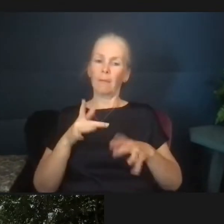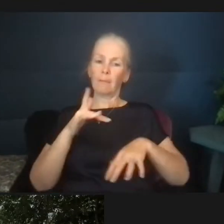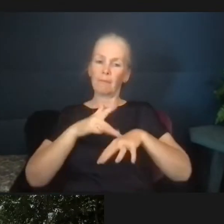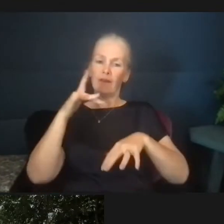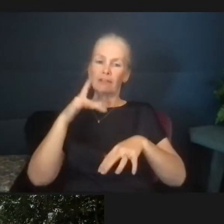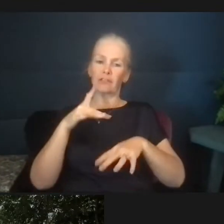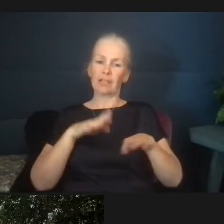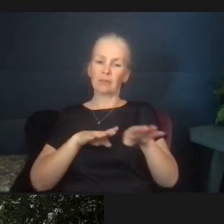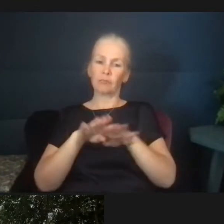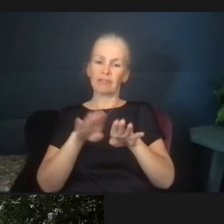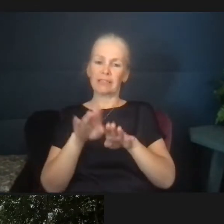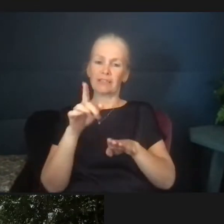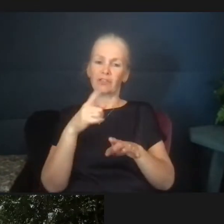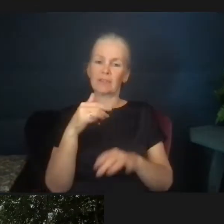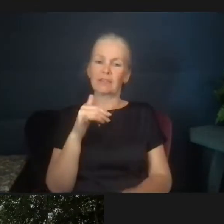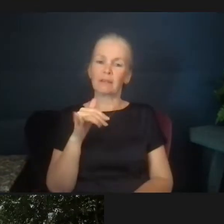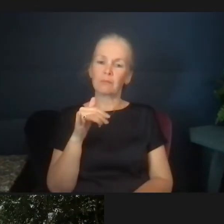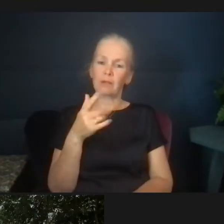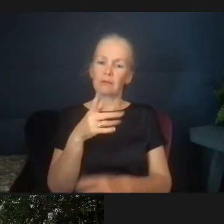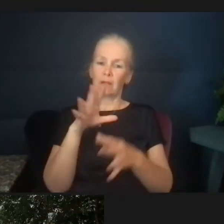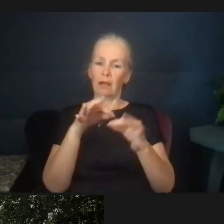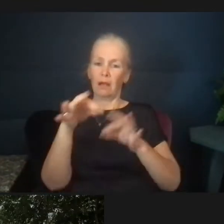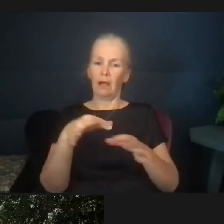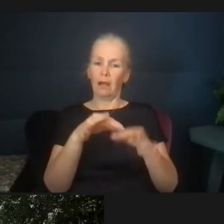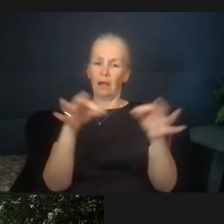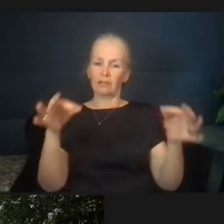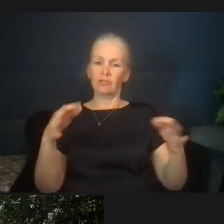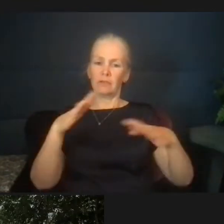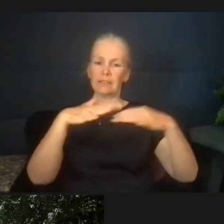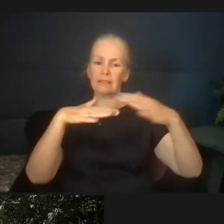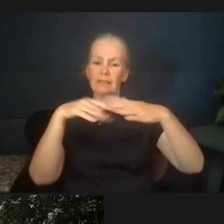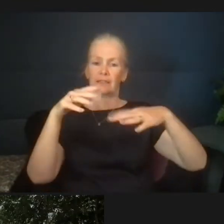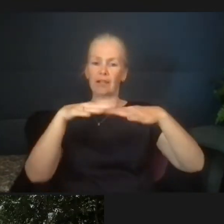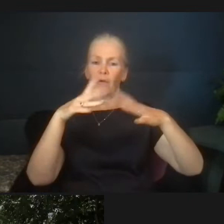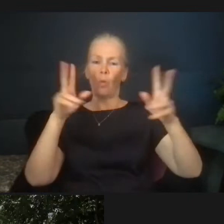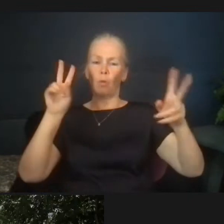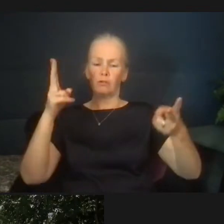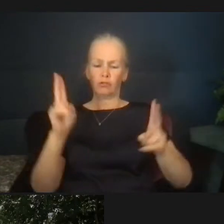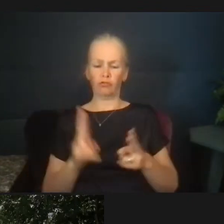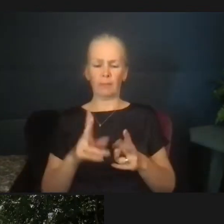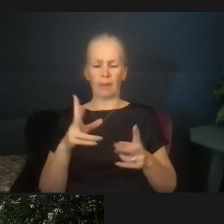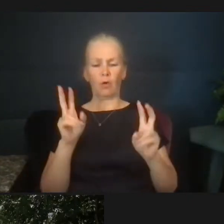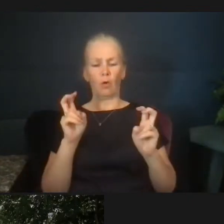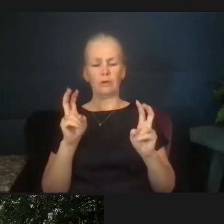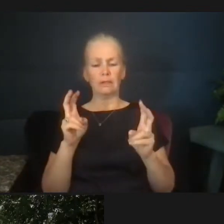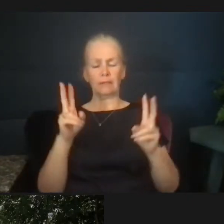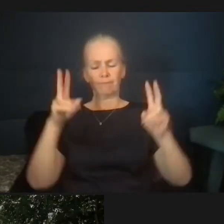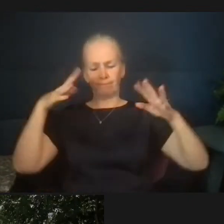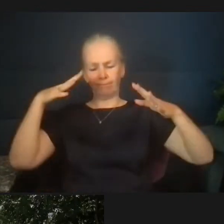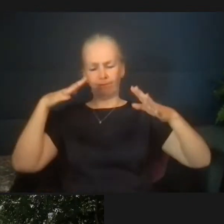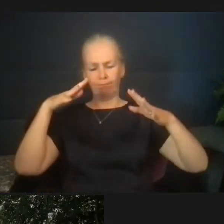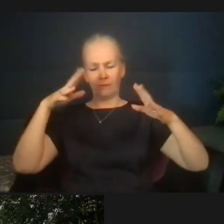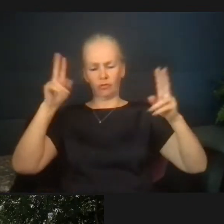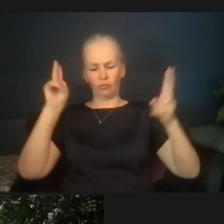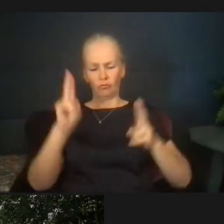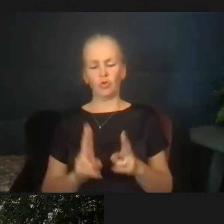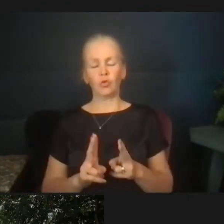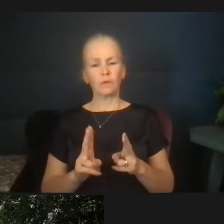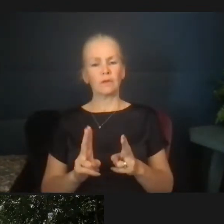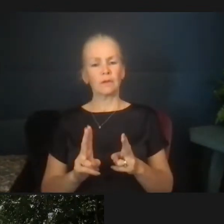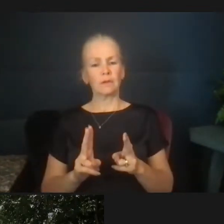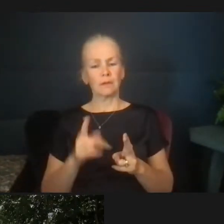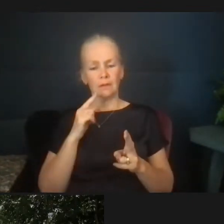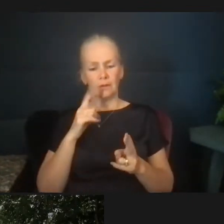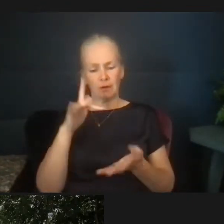practitioners can sometimes undo intersectionality or strip that concept of its history that